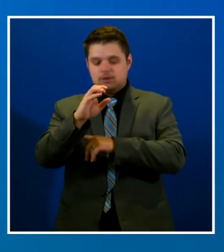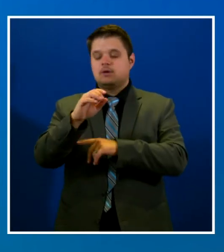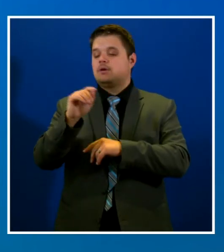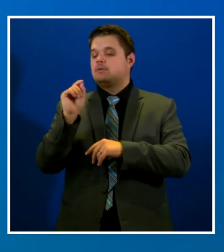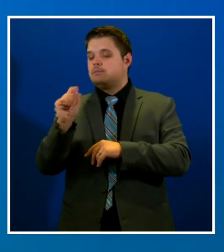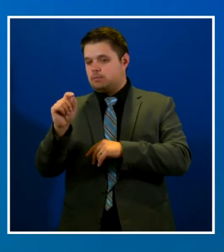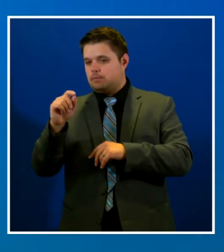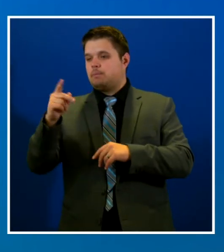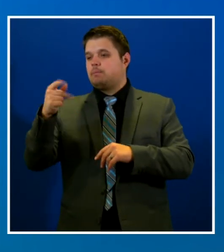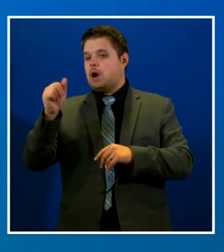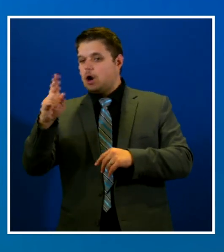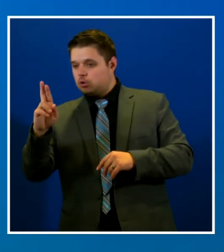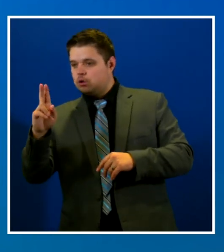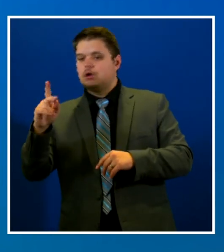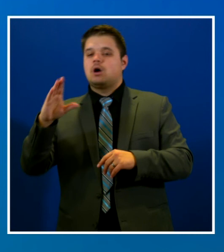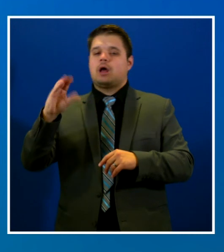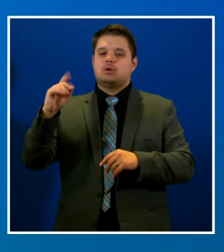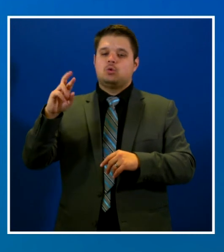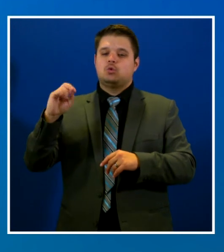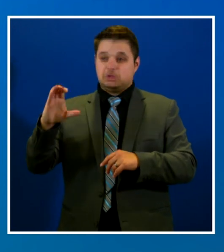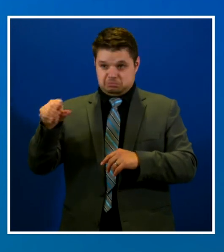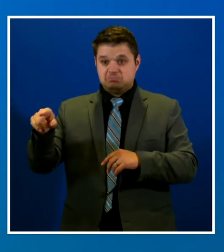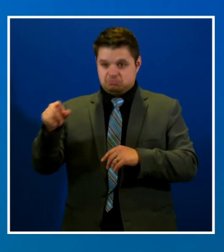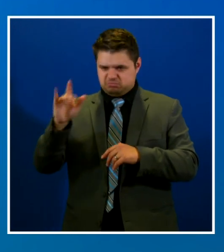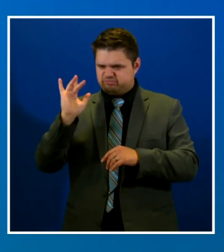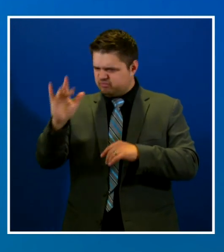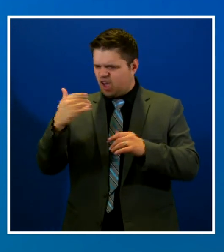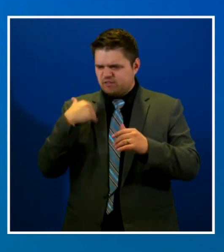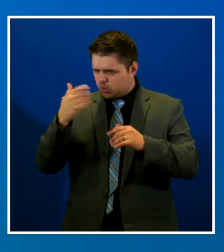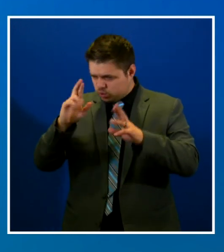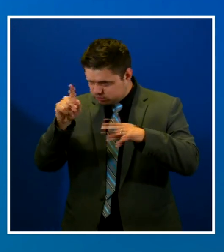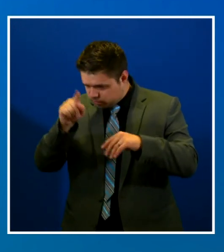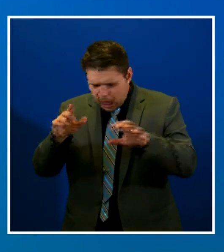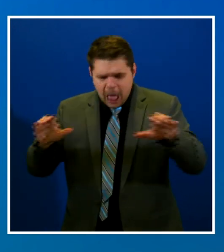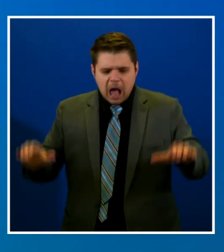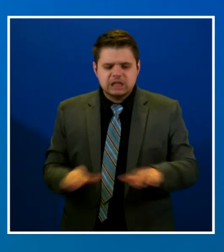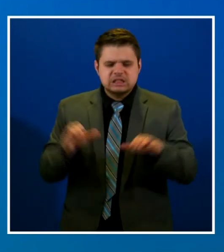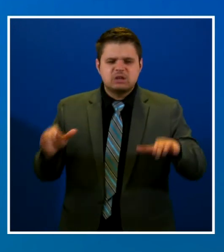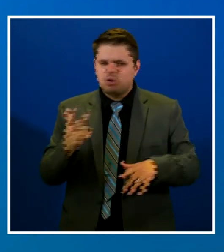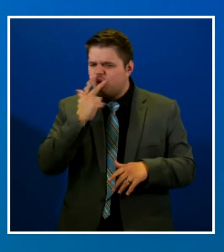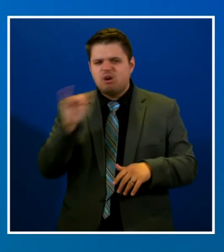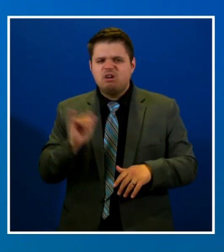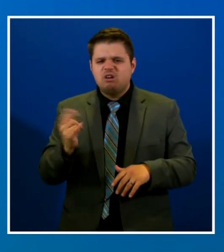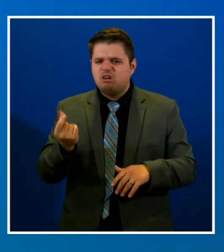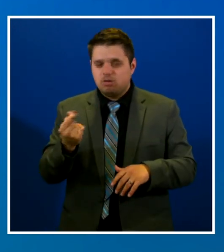Lots of information. Spring is right around the corner and things are looking brighter. We are getting to the end of that